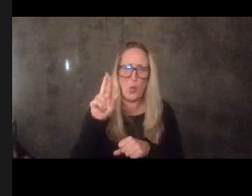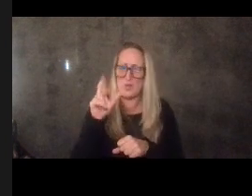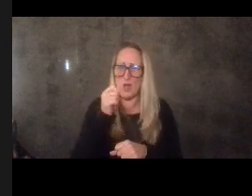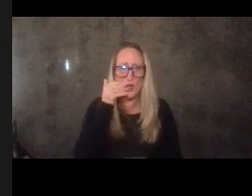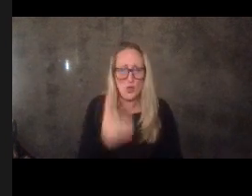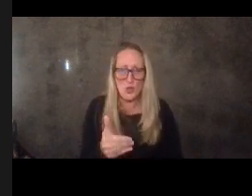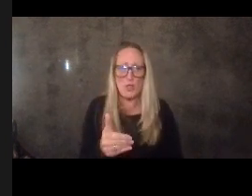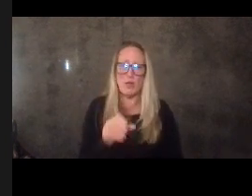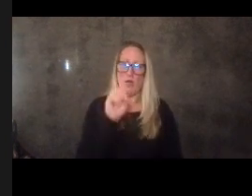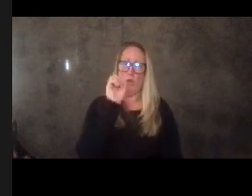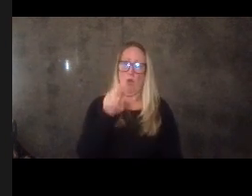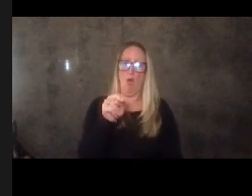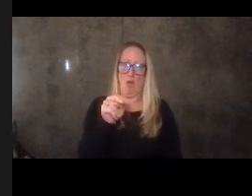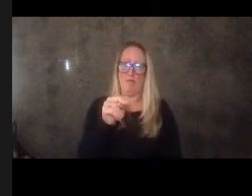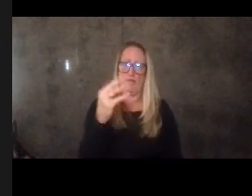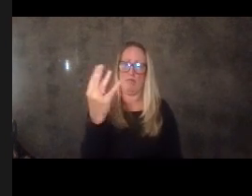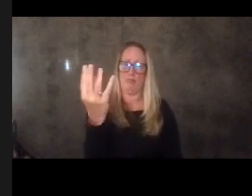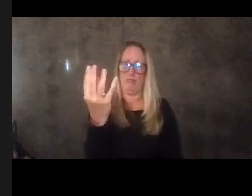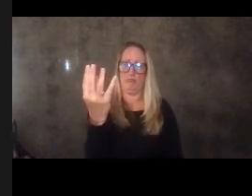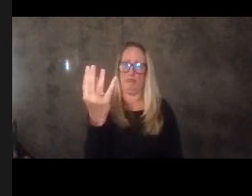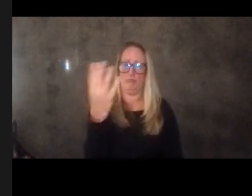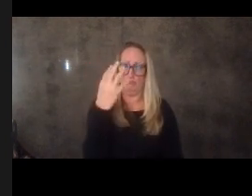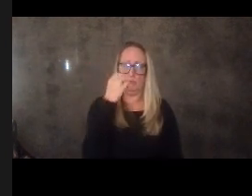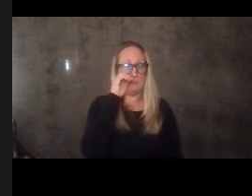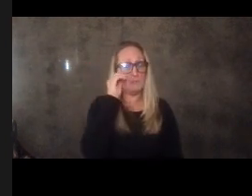incoming video can immediately make your computer have a better